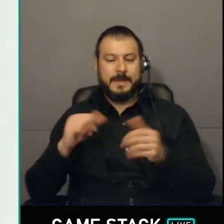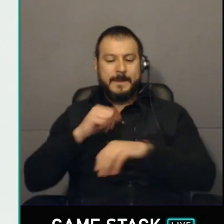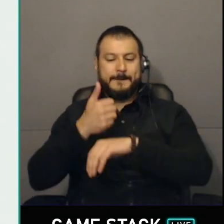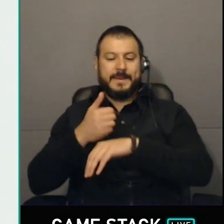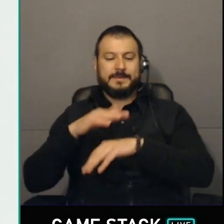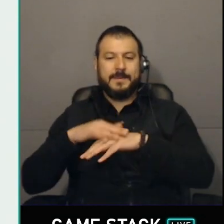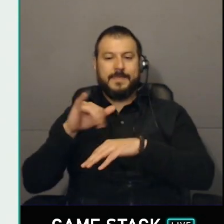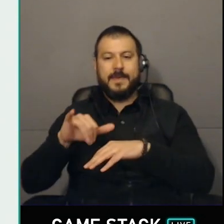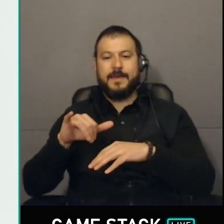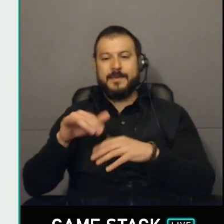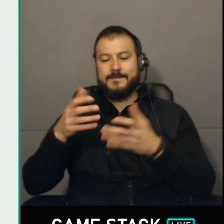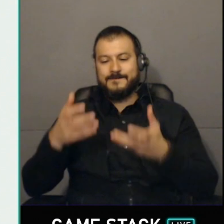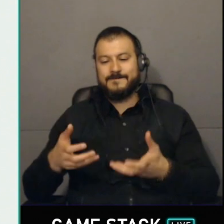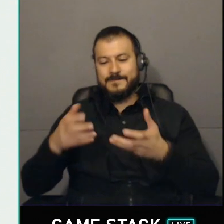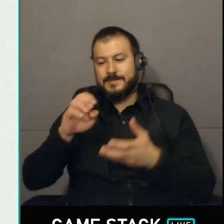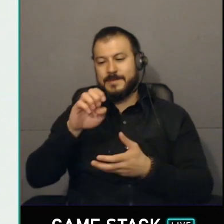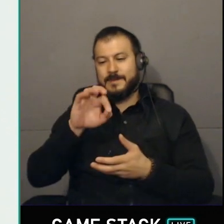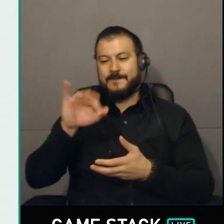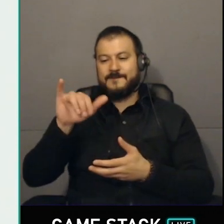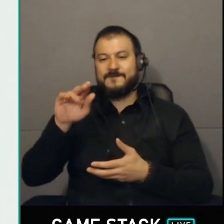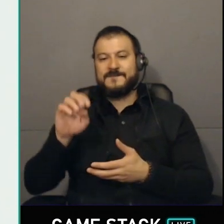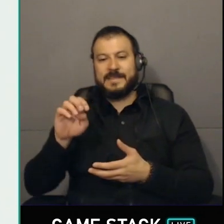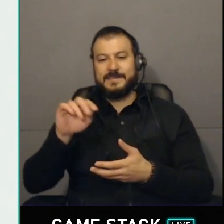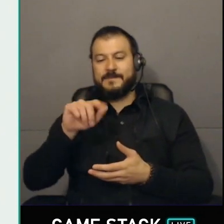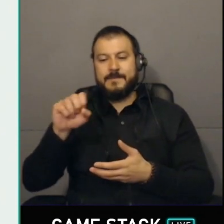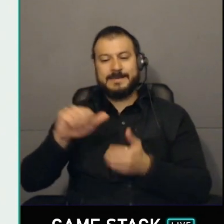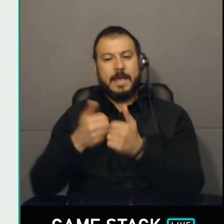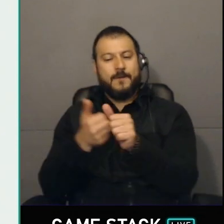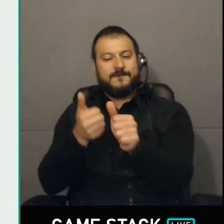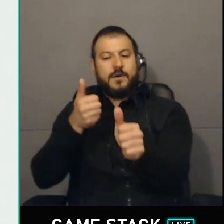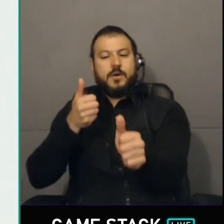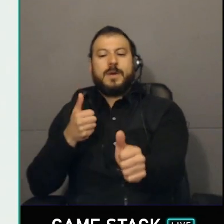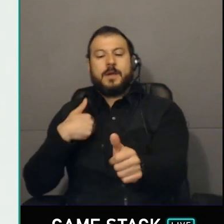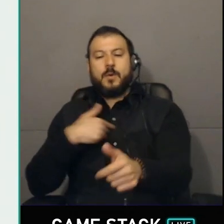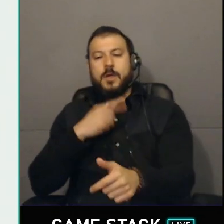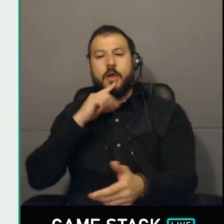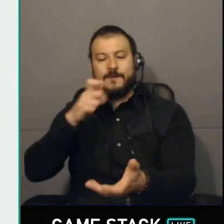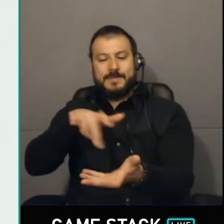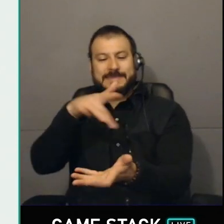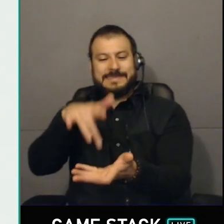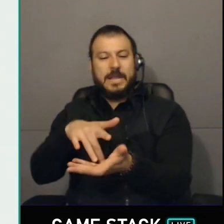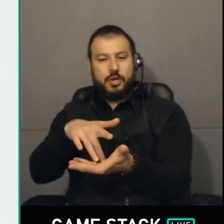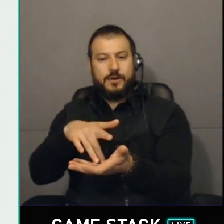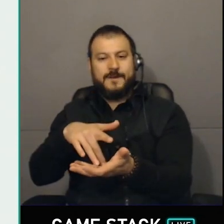how far away we are from the center of gravity and also the velocity change that's needed to take